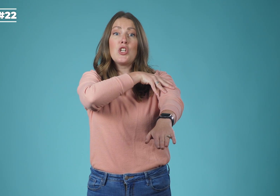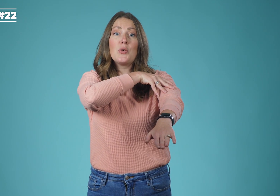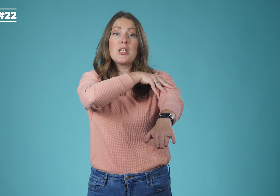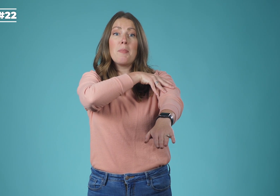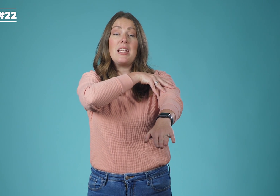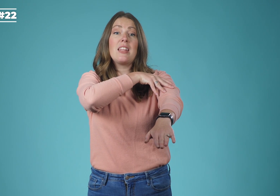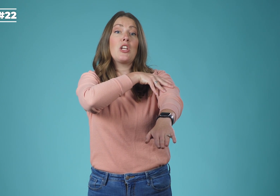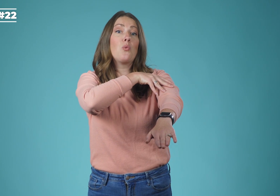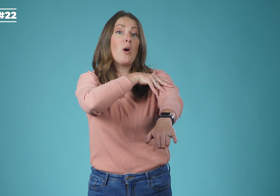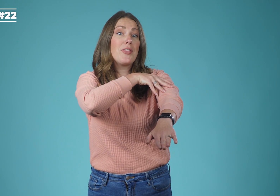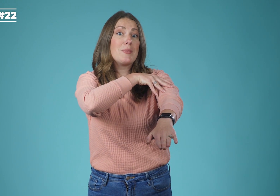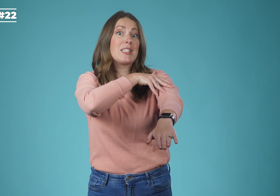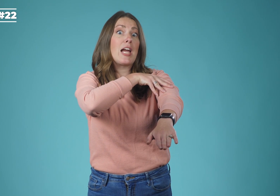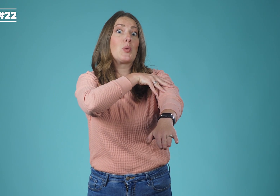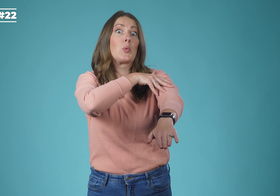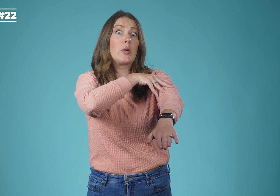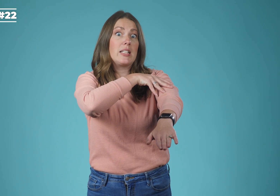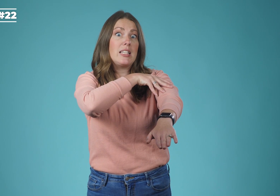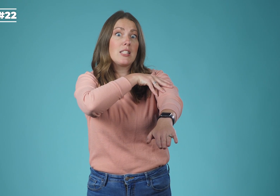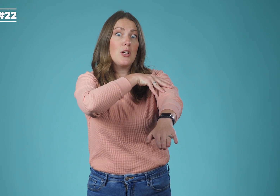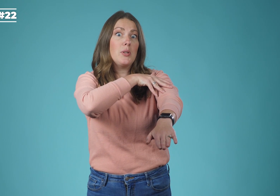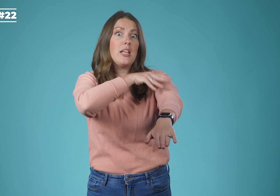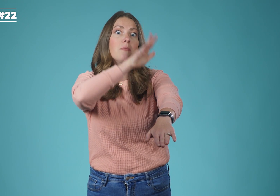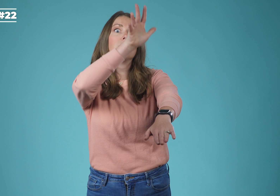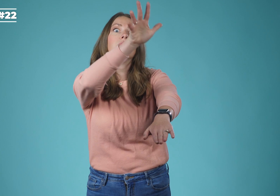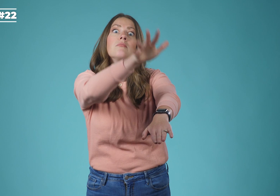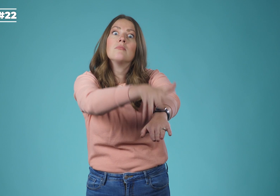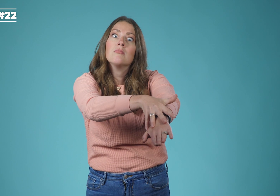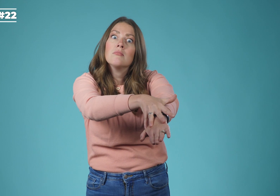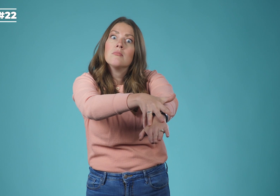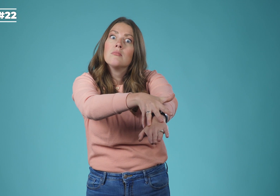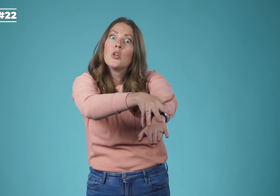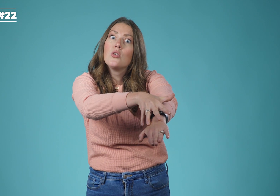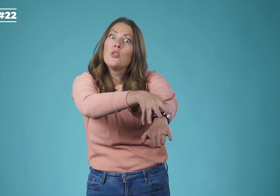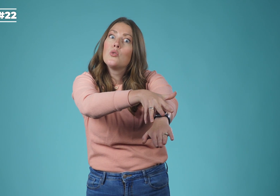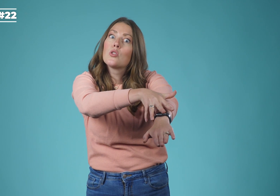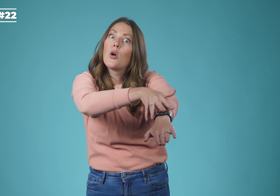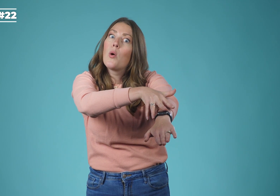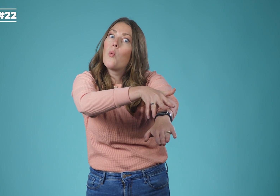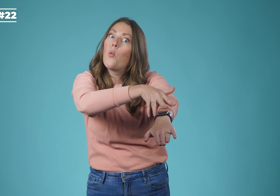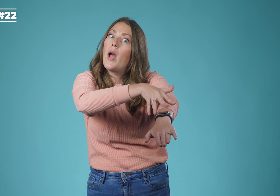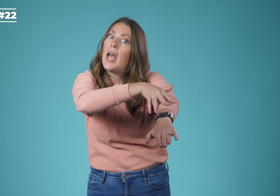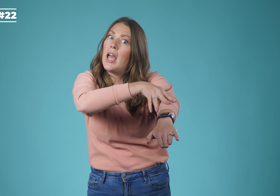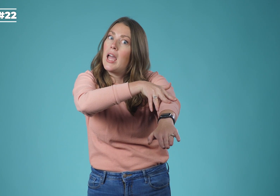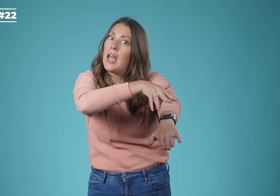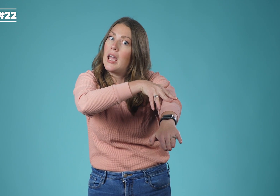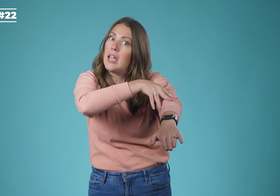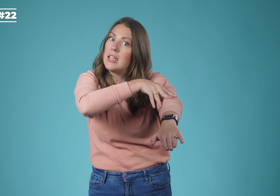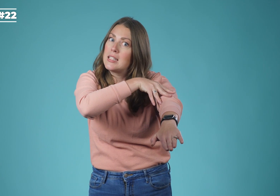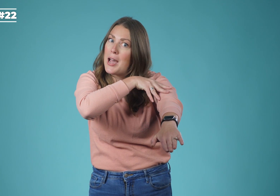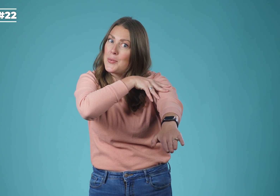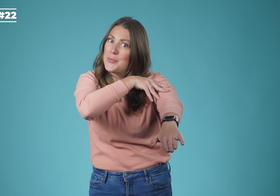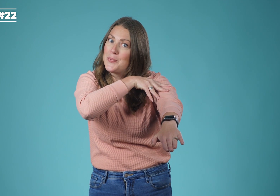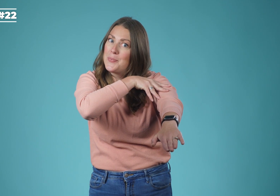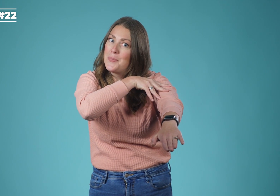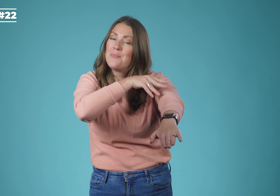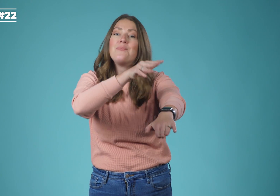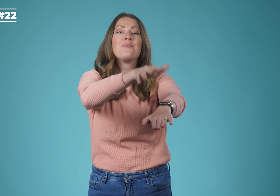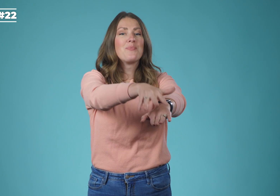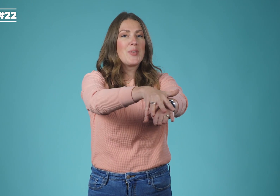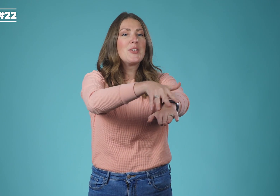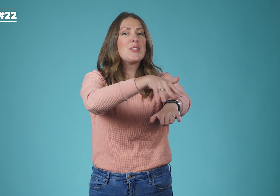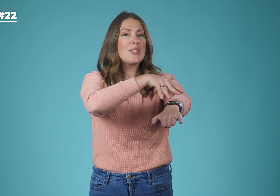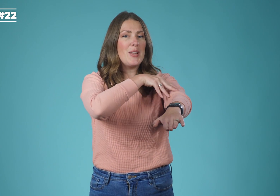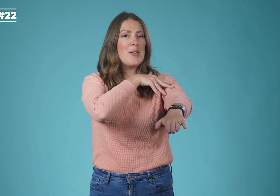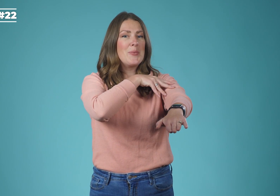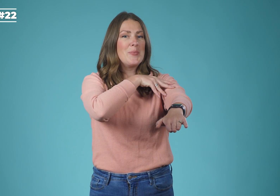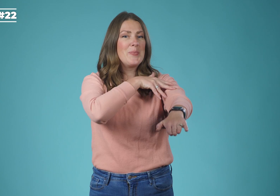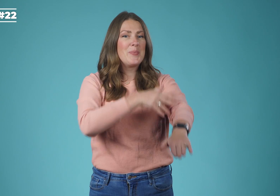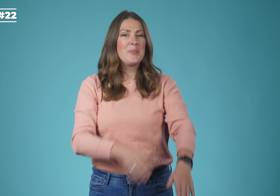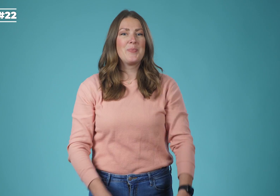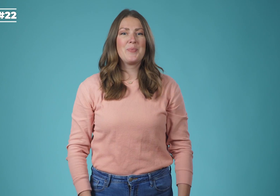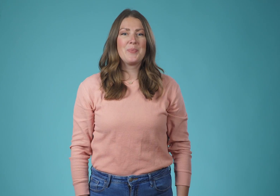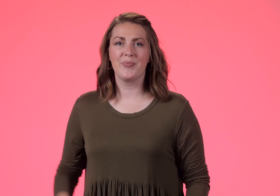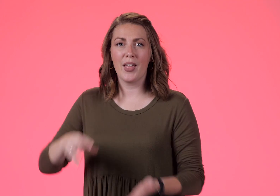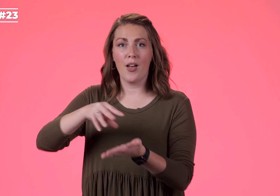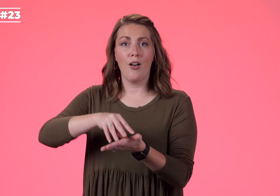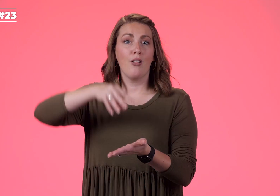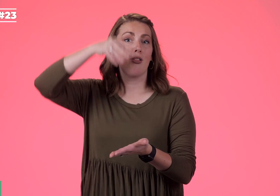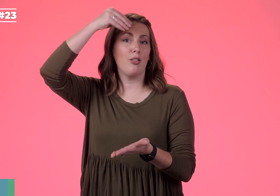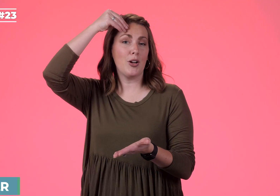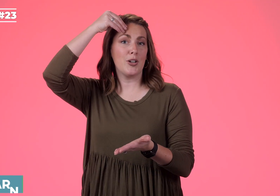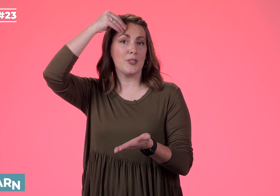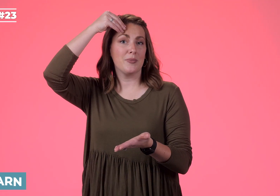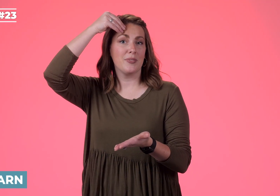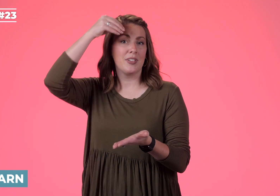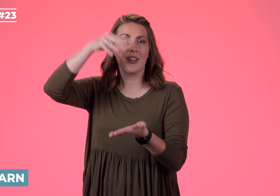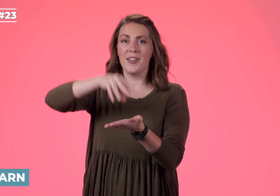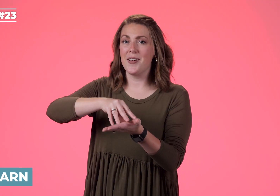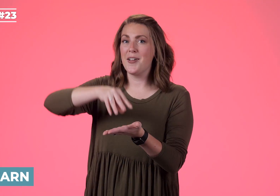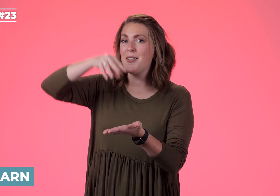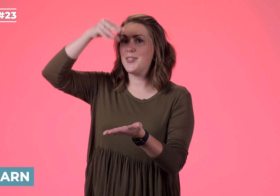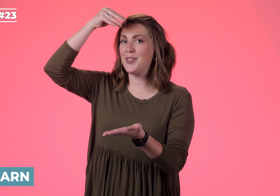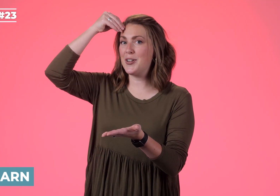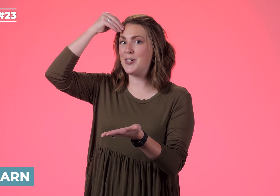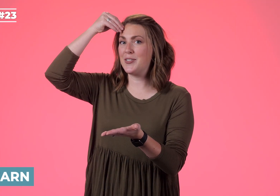to show somebody that you want them to sign really slowly, you slow it way down 'slow.' 'Learn, learn,'